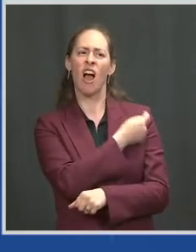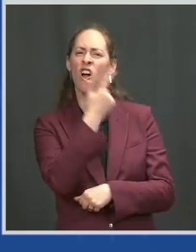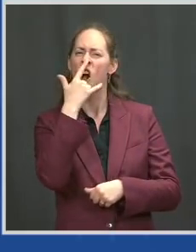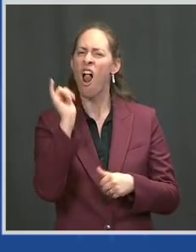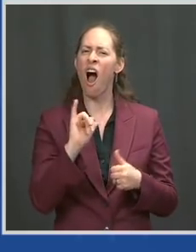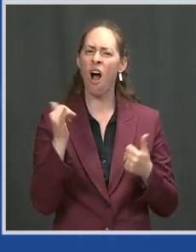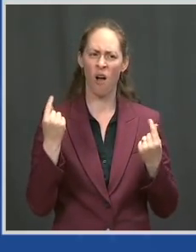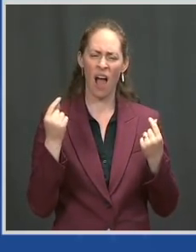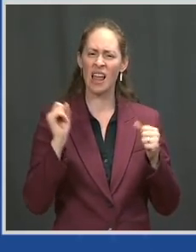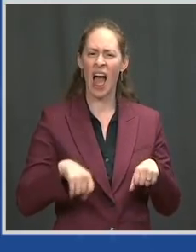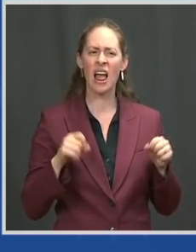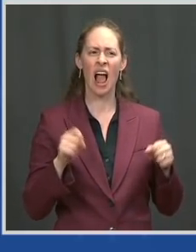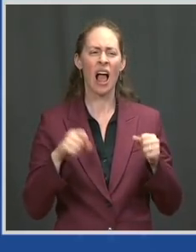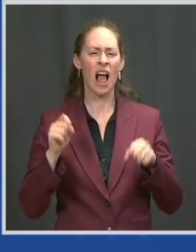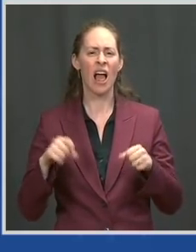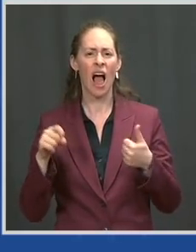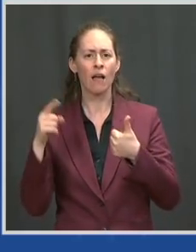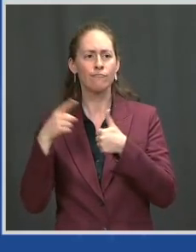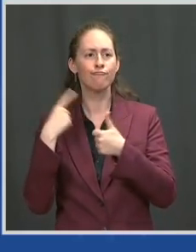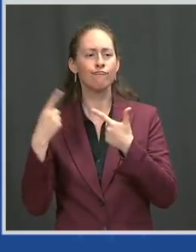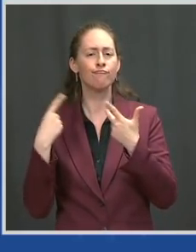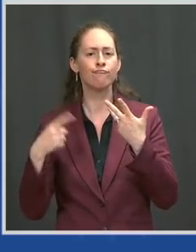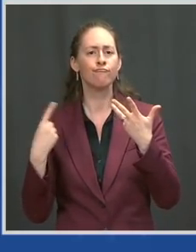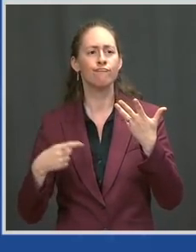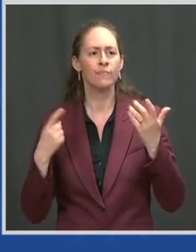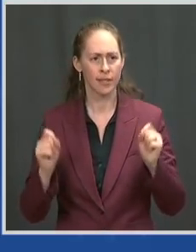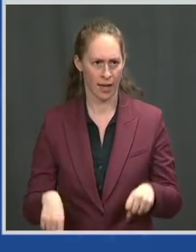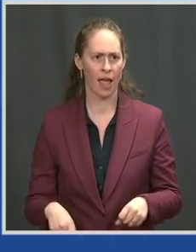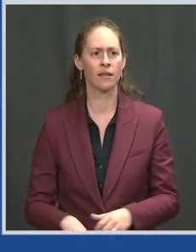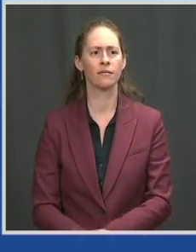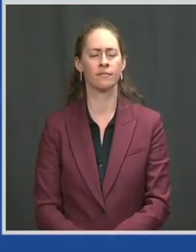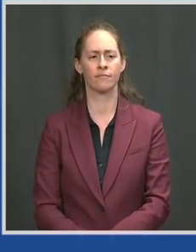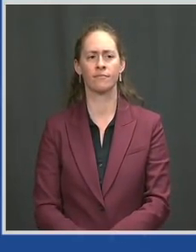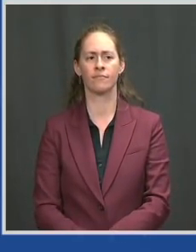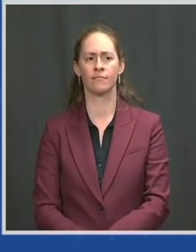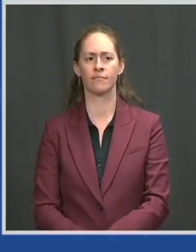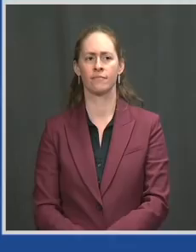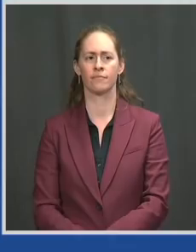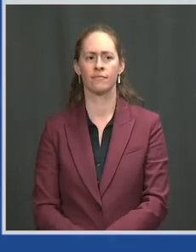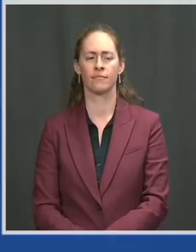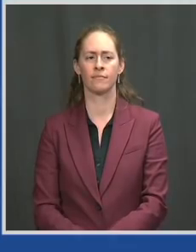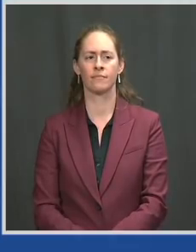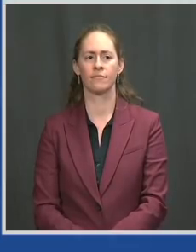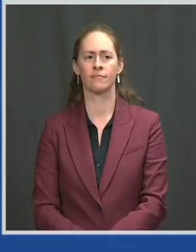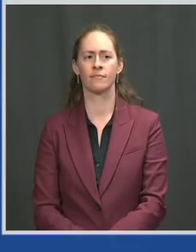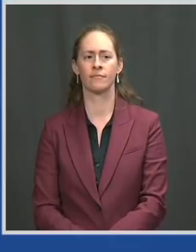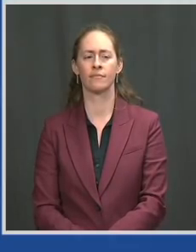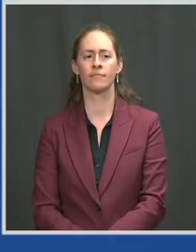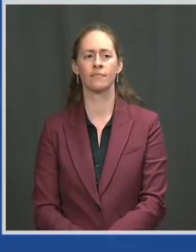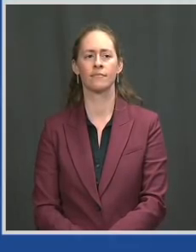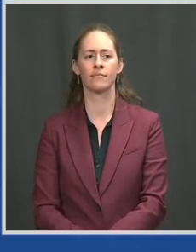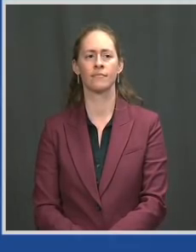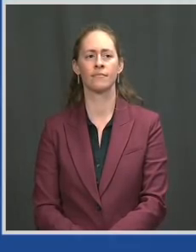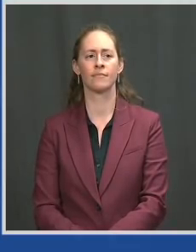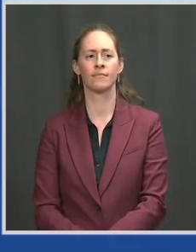we should start acting like it. And that's a big motivation get the unvaccinated to -- to want to -- to get vaccinated. >> The President: Good point.